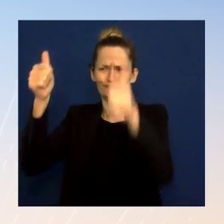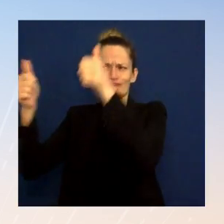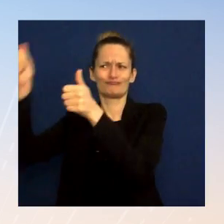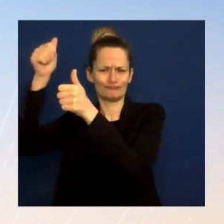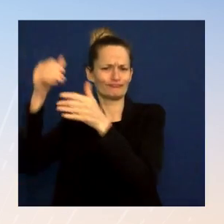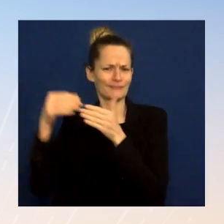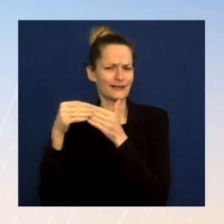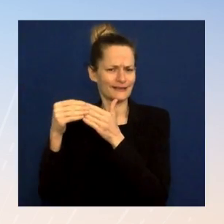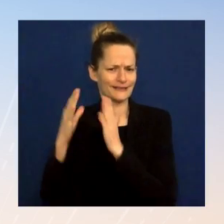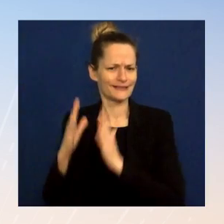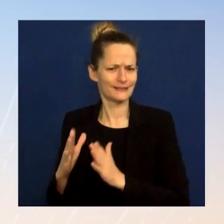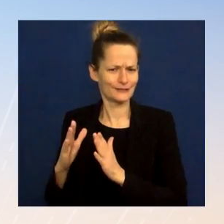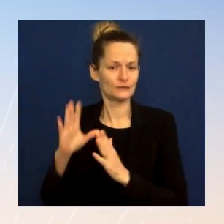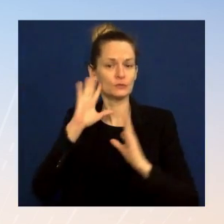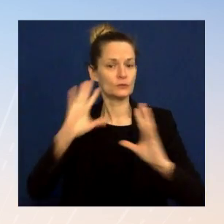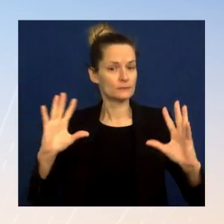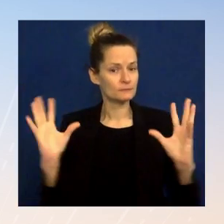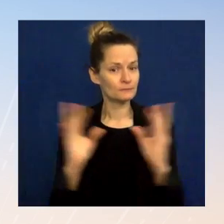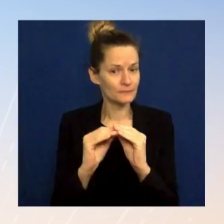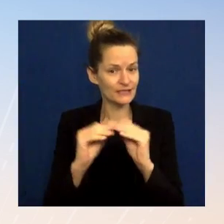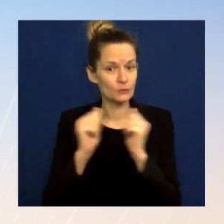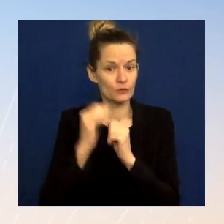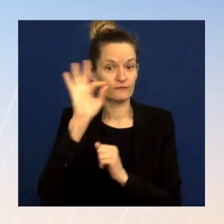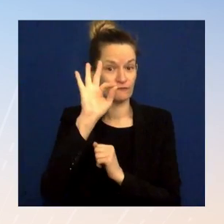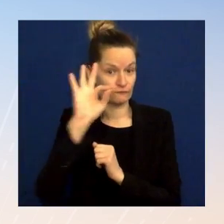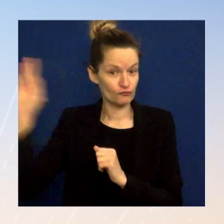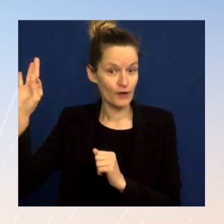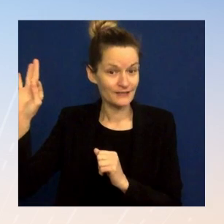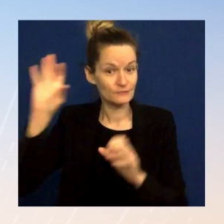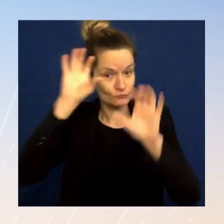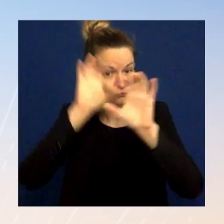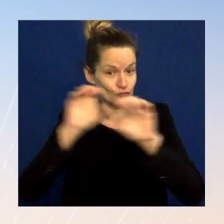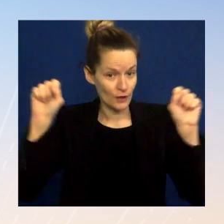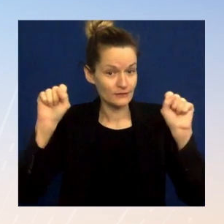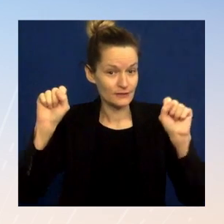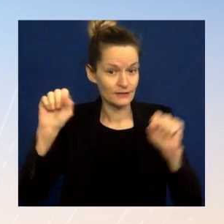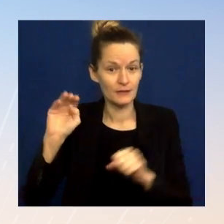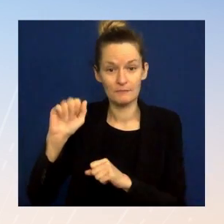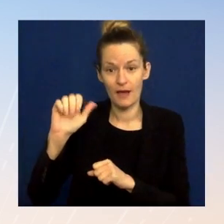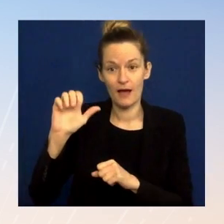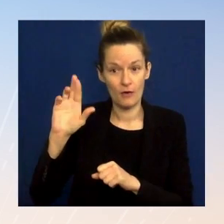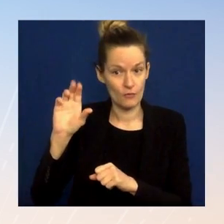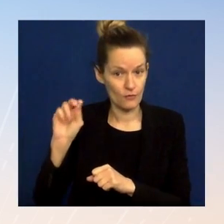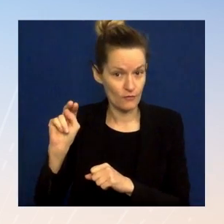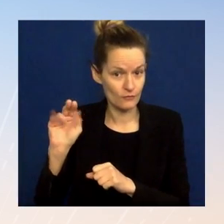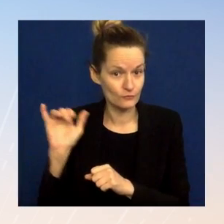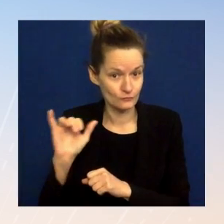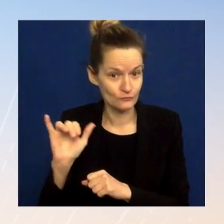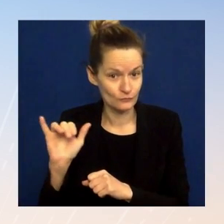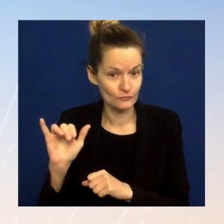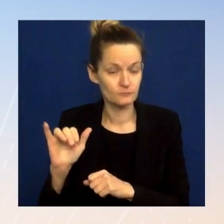On Saturday and Sunday, he'll attend the key G20 events. There'll be several sessions covering the main elements